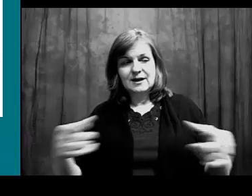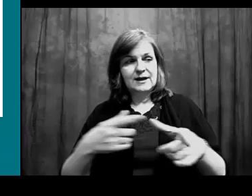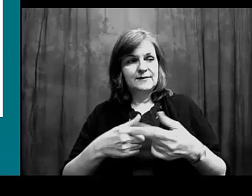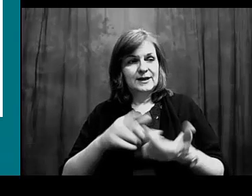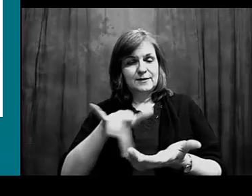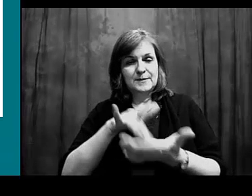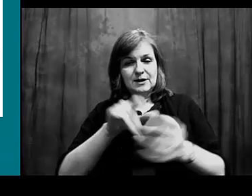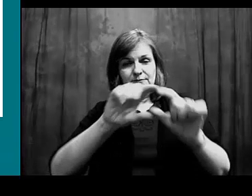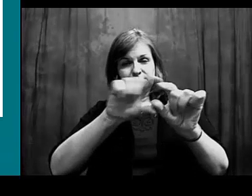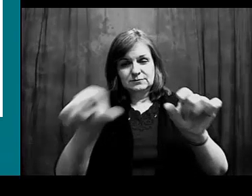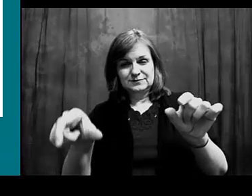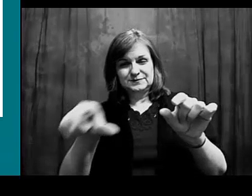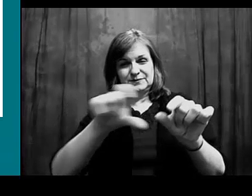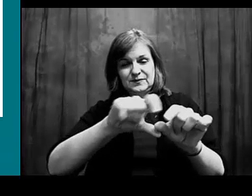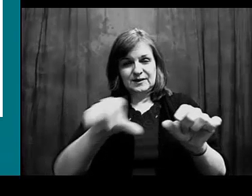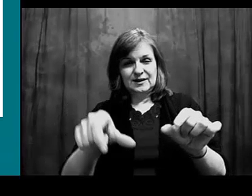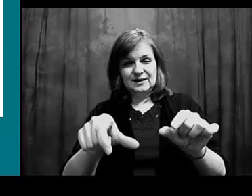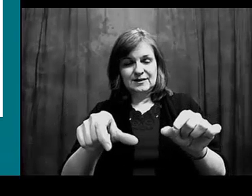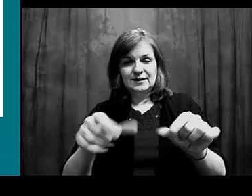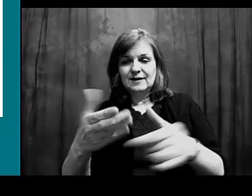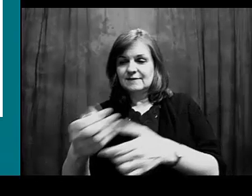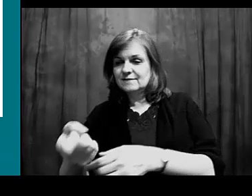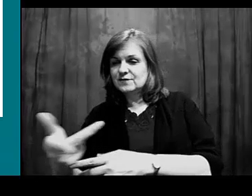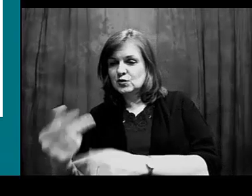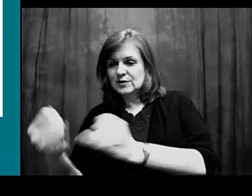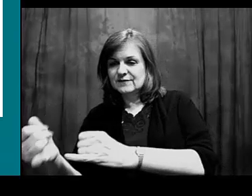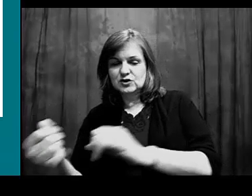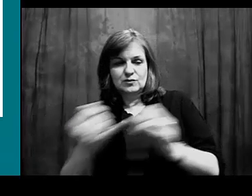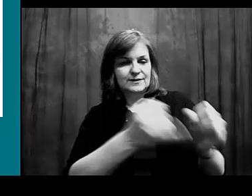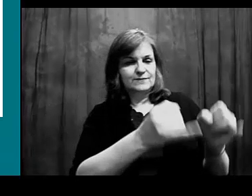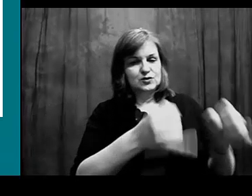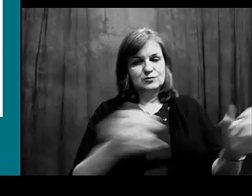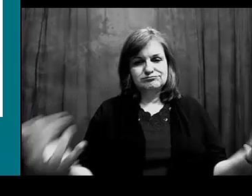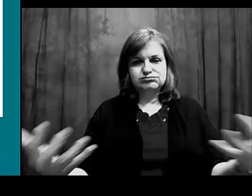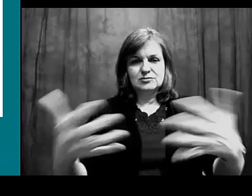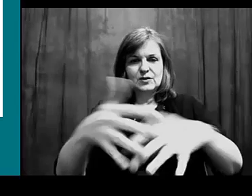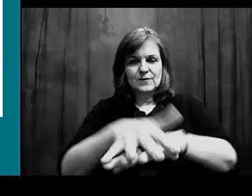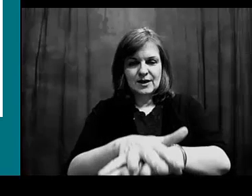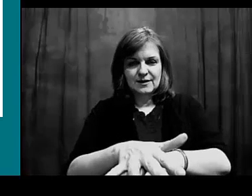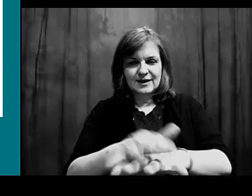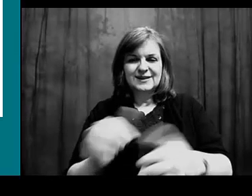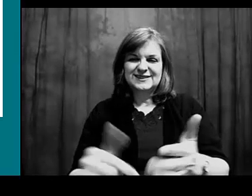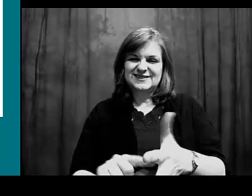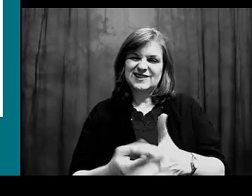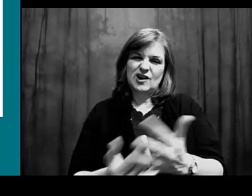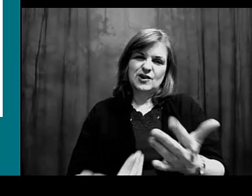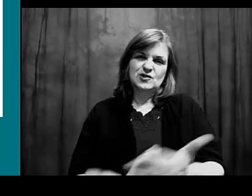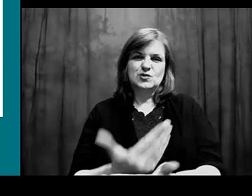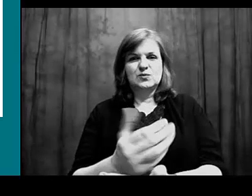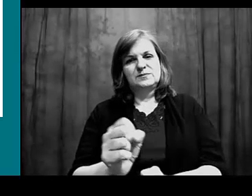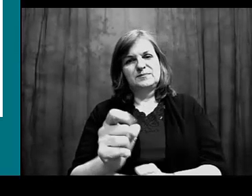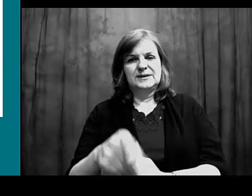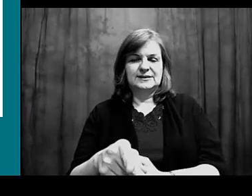hybrid zone here in the middle where a couple of individuals may hybridized may start a whole new species you may end up with